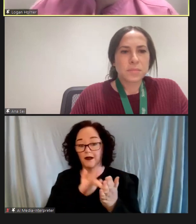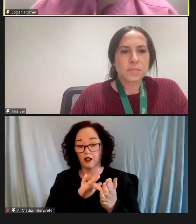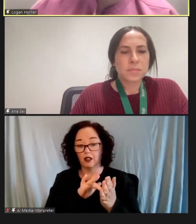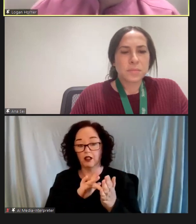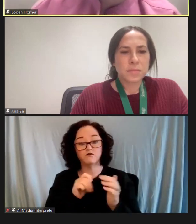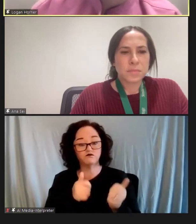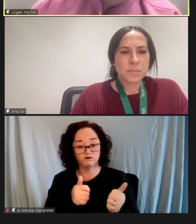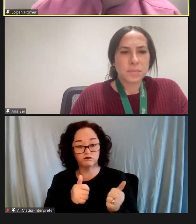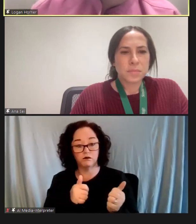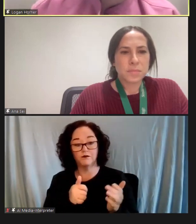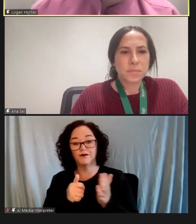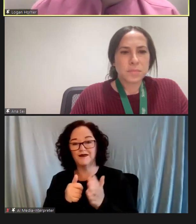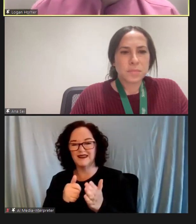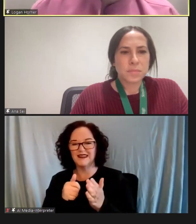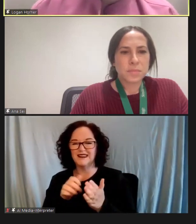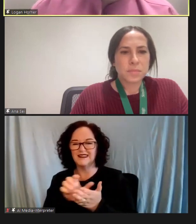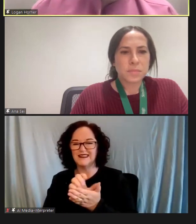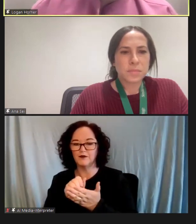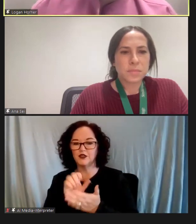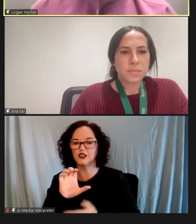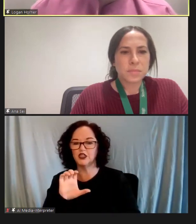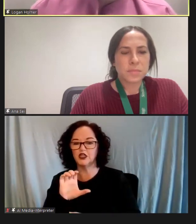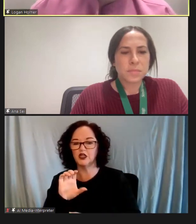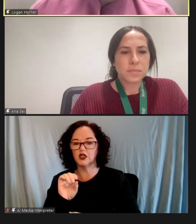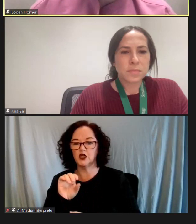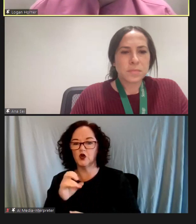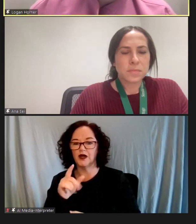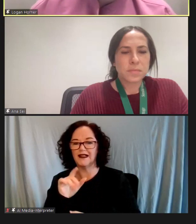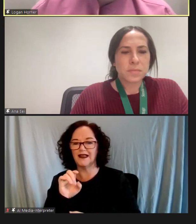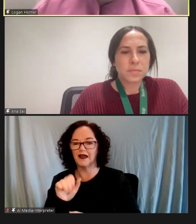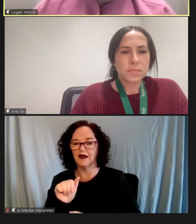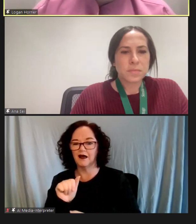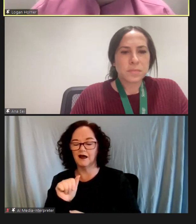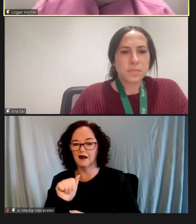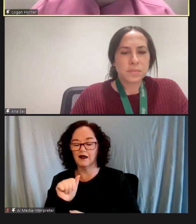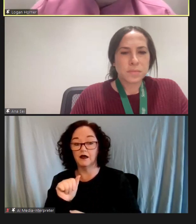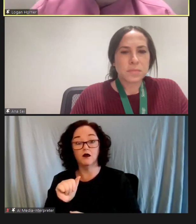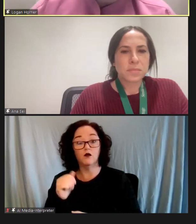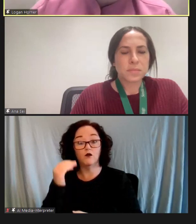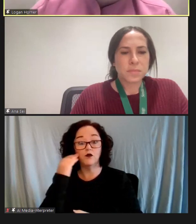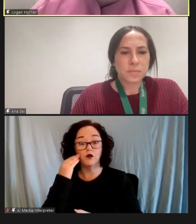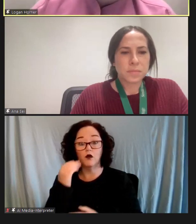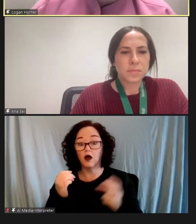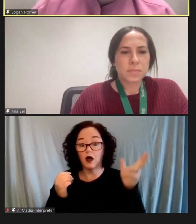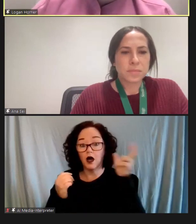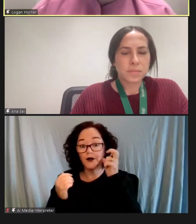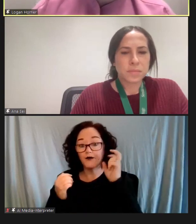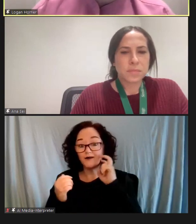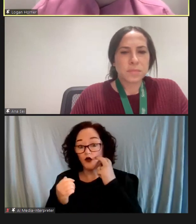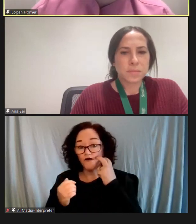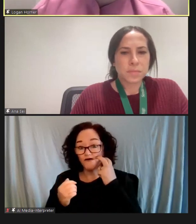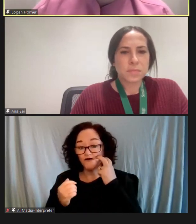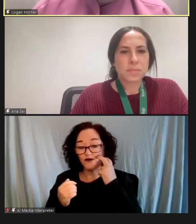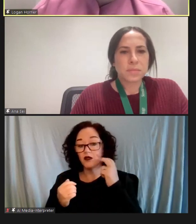where the damage is but we know that auditory nerve if we can get enough